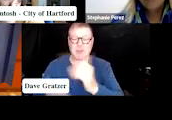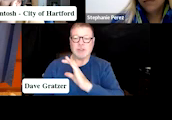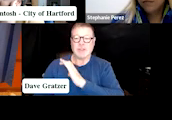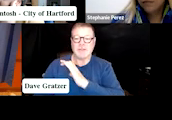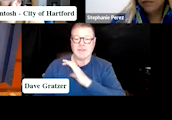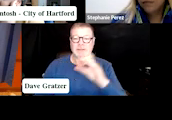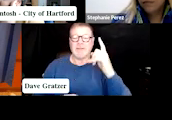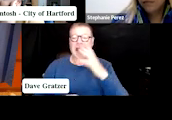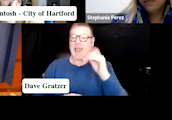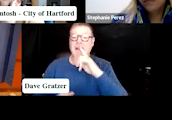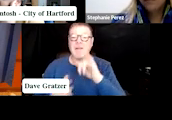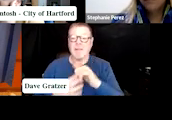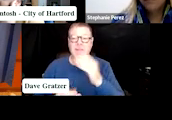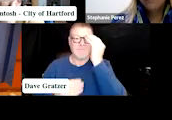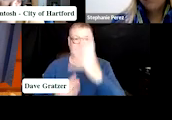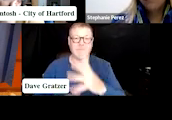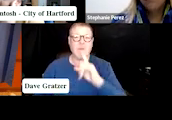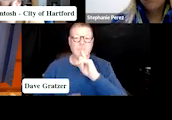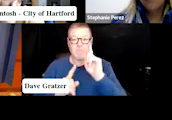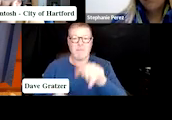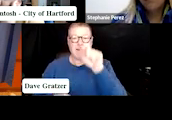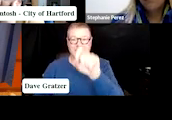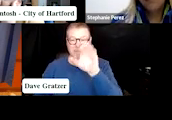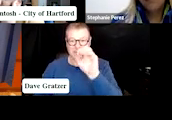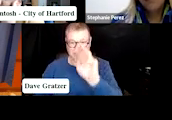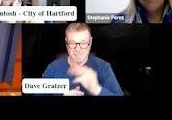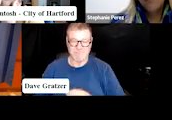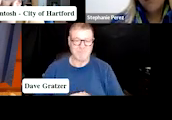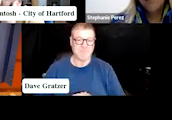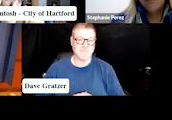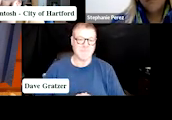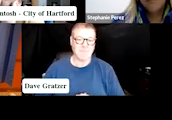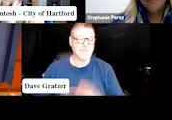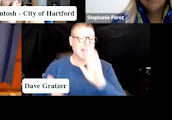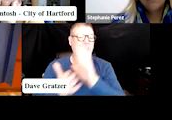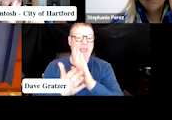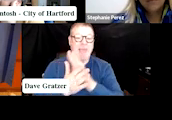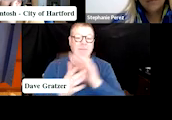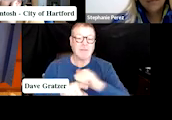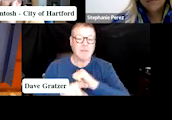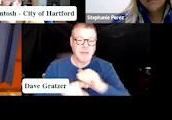informedpoliceresponses.com. Again, the Academic Training to Inform Police Responses